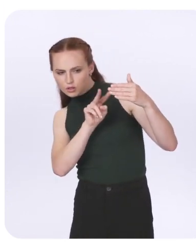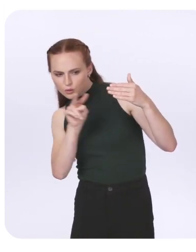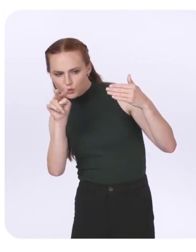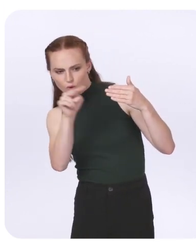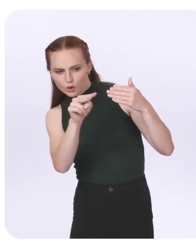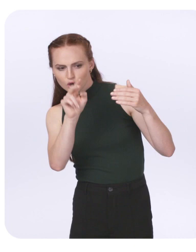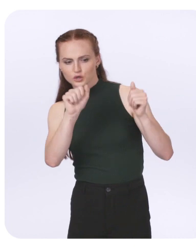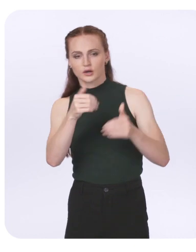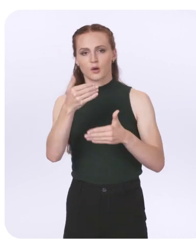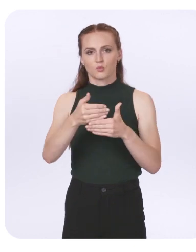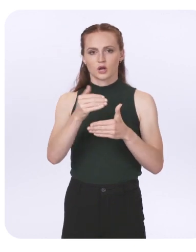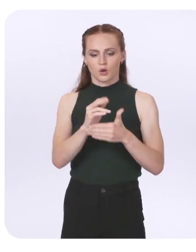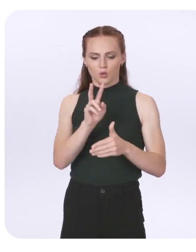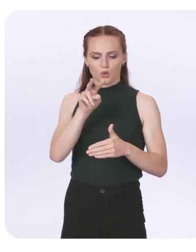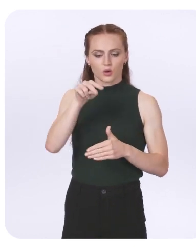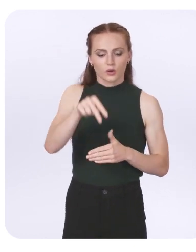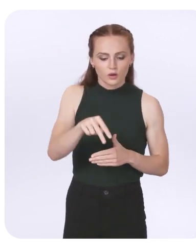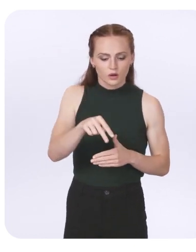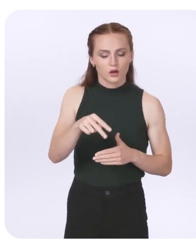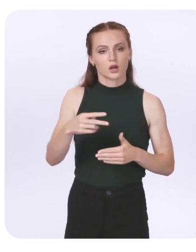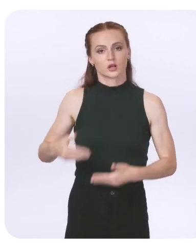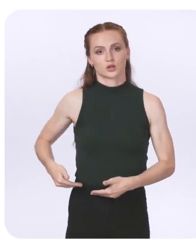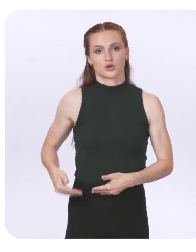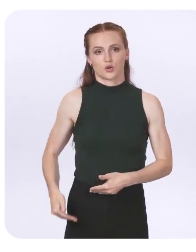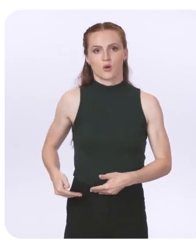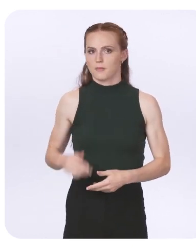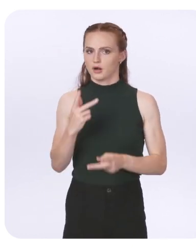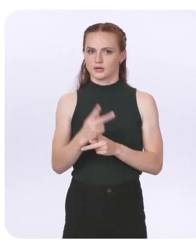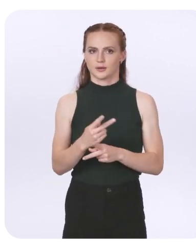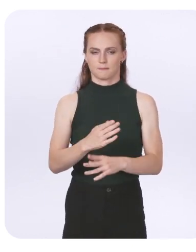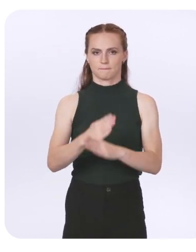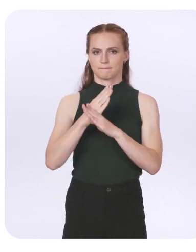Now we do this by keeping the player’s position fixed in the world.